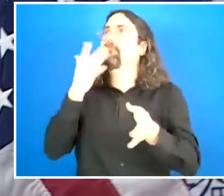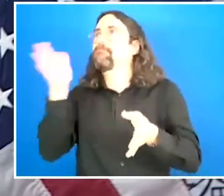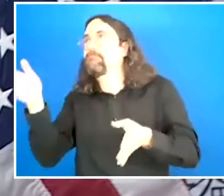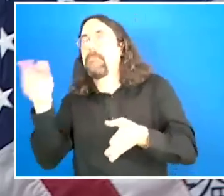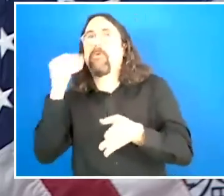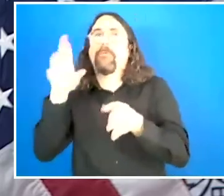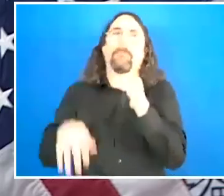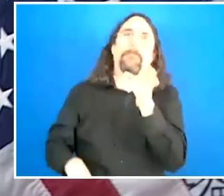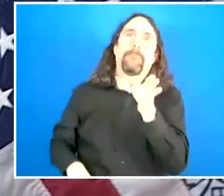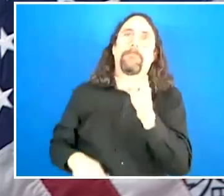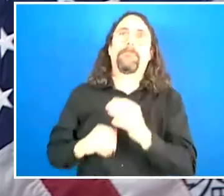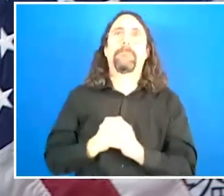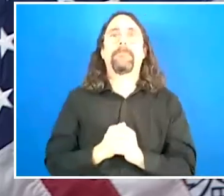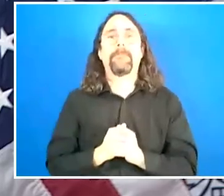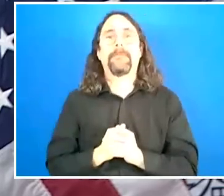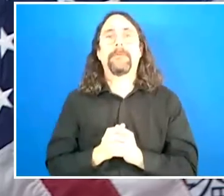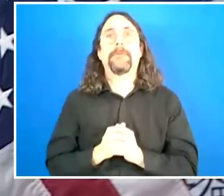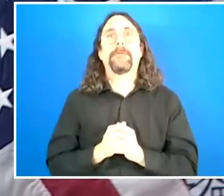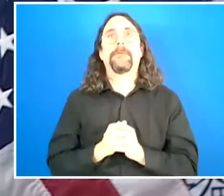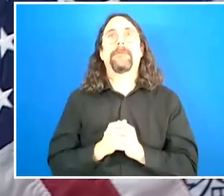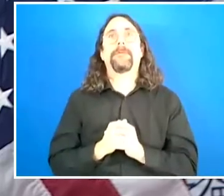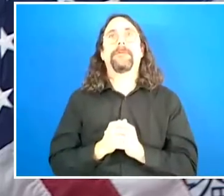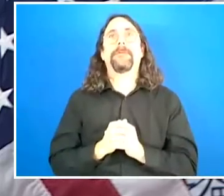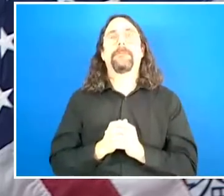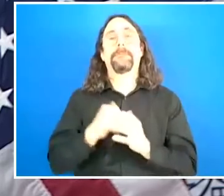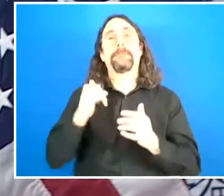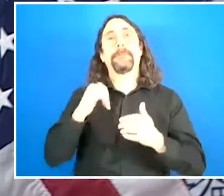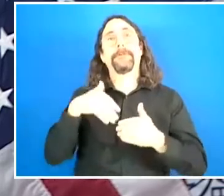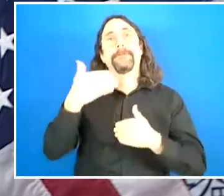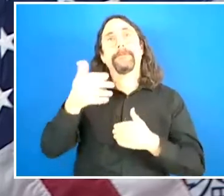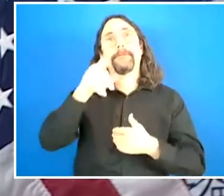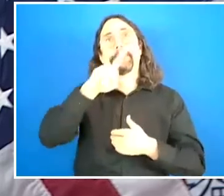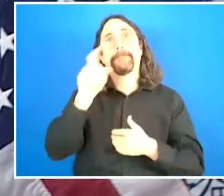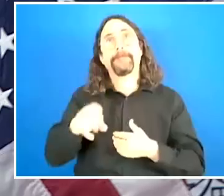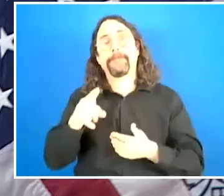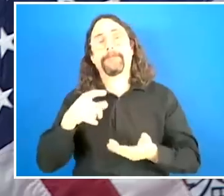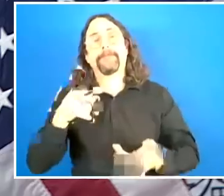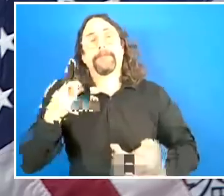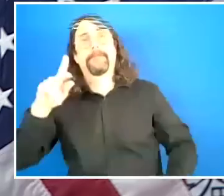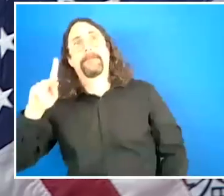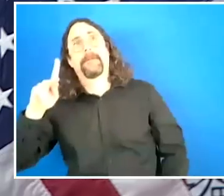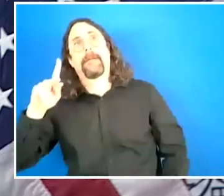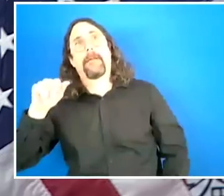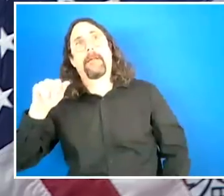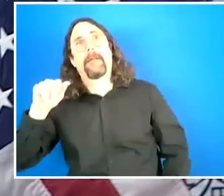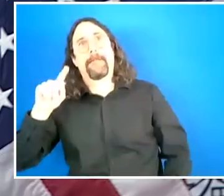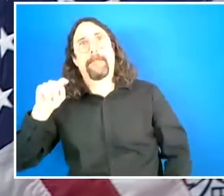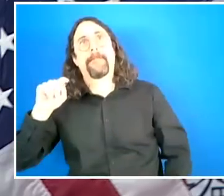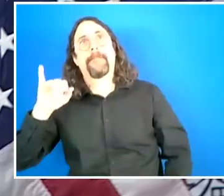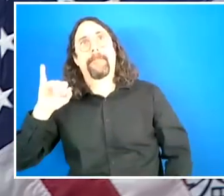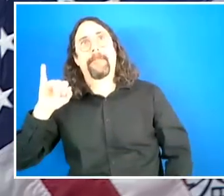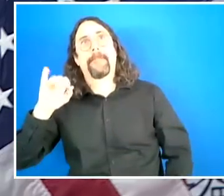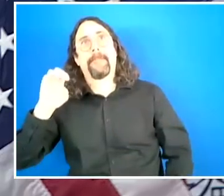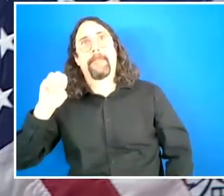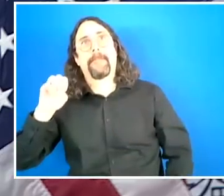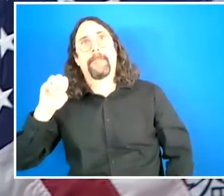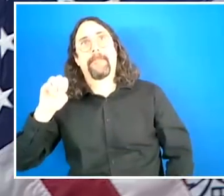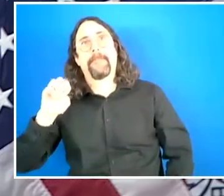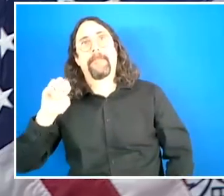NTEX. I HAD A TWO PART QUESTION. IT'S BEEN FOCUSED ON THE STDEUN TS TO HAVE SCHOOL